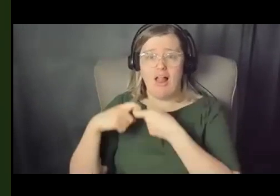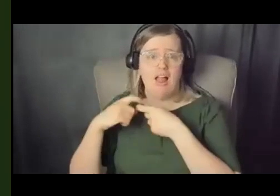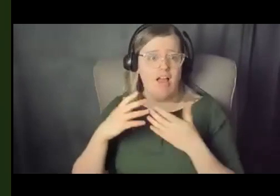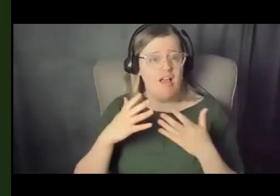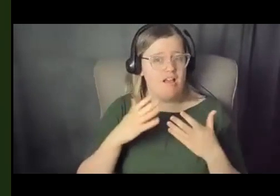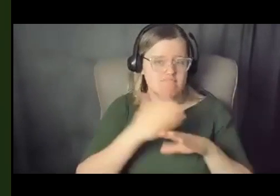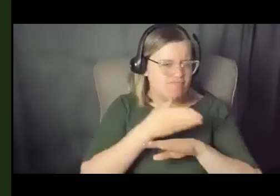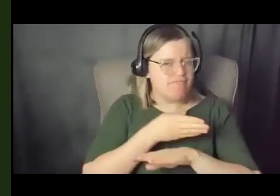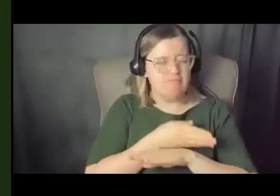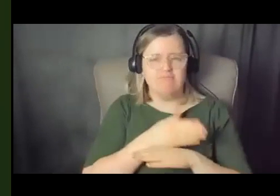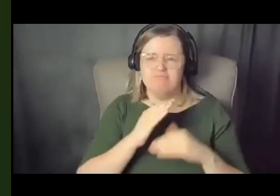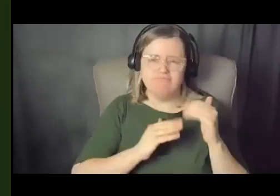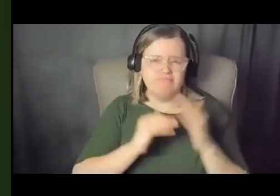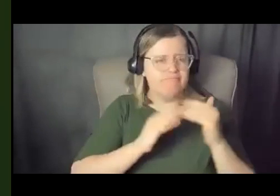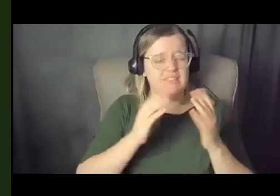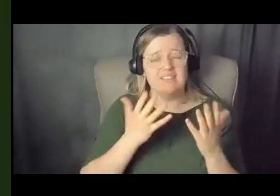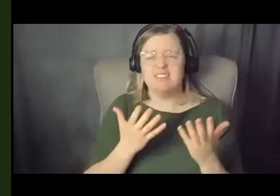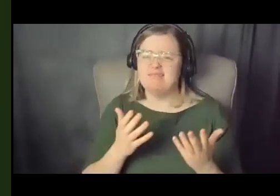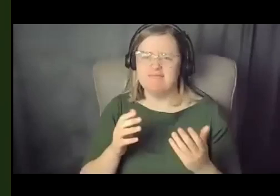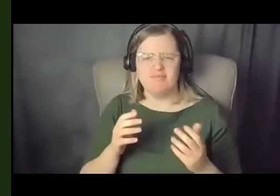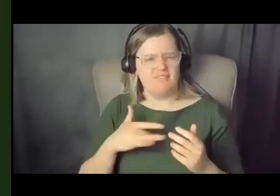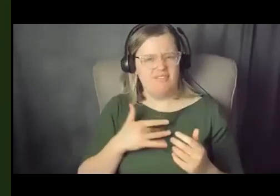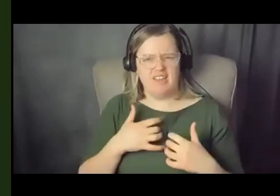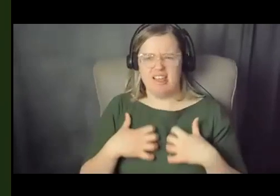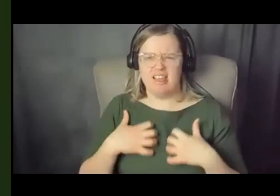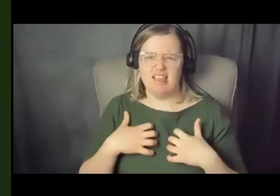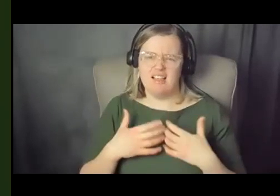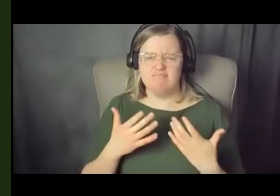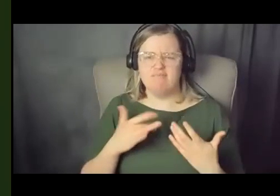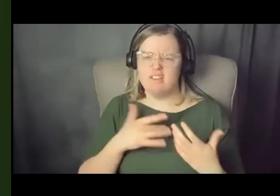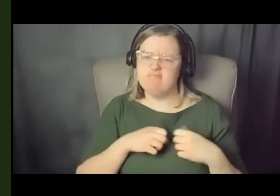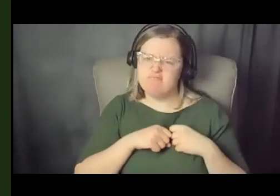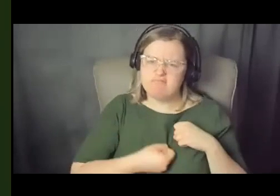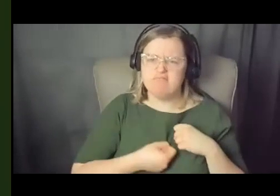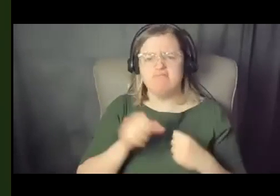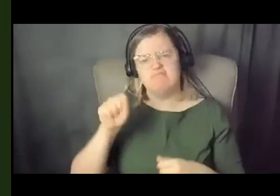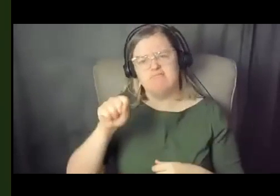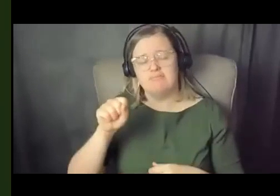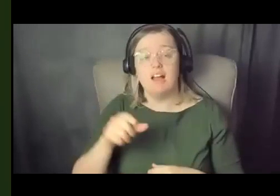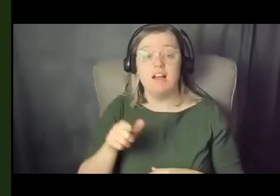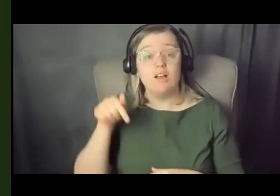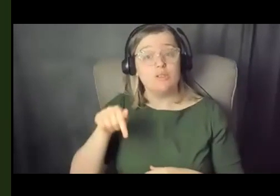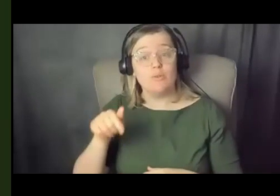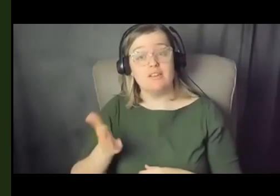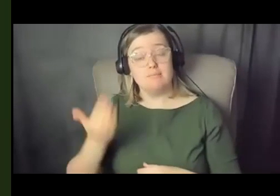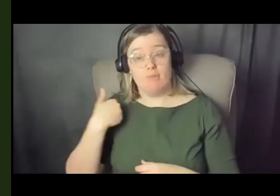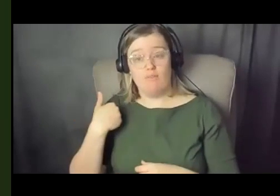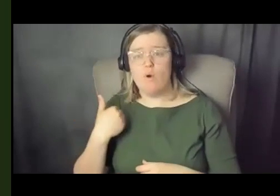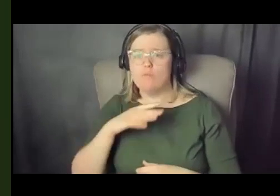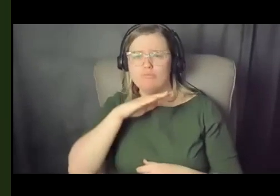controversial and kind of heart breaking for people. So this trailhead was dirt trailhead and rebuilt as part of